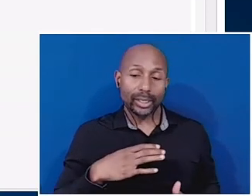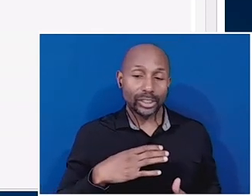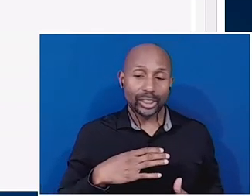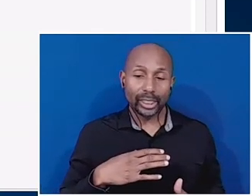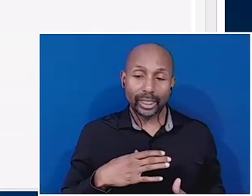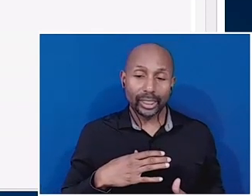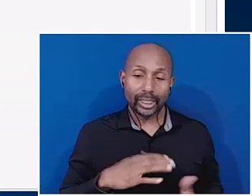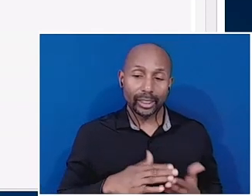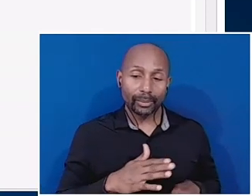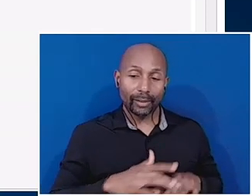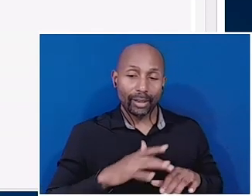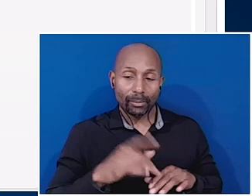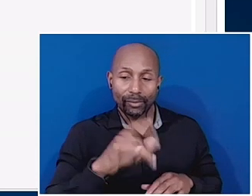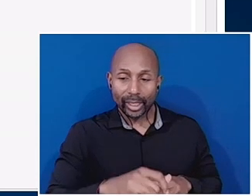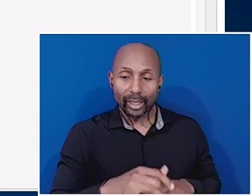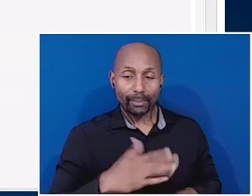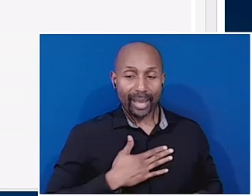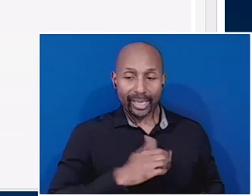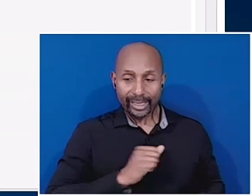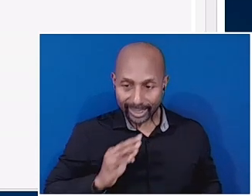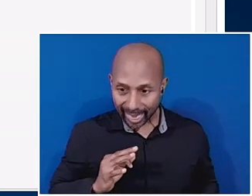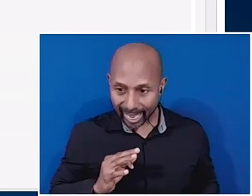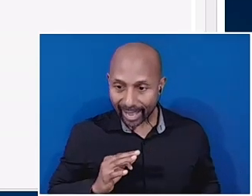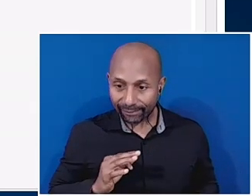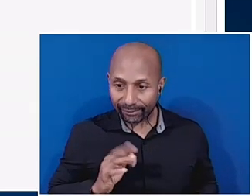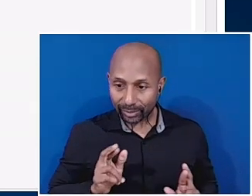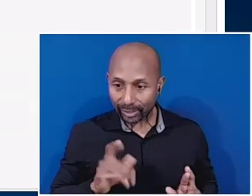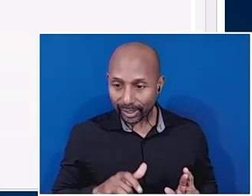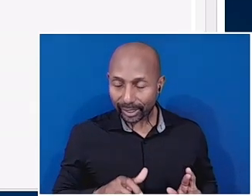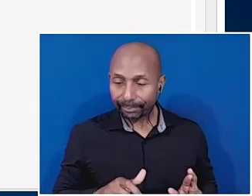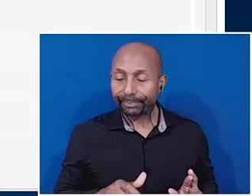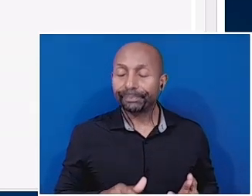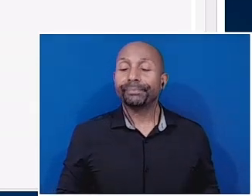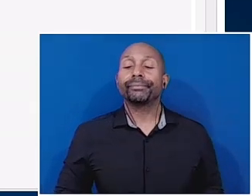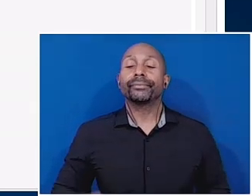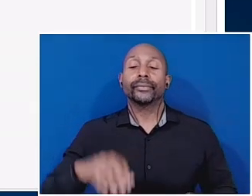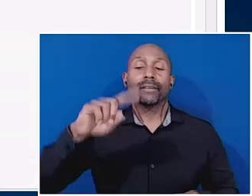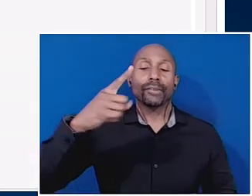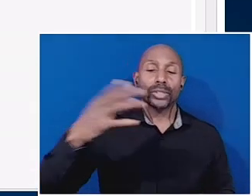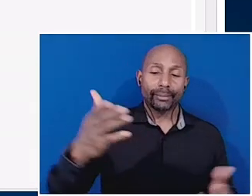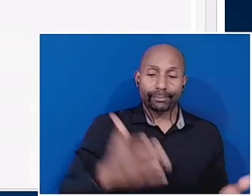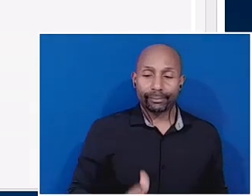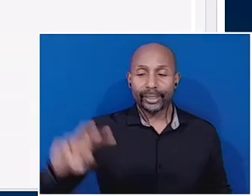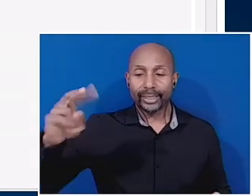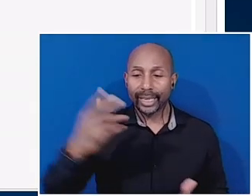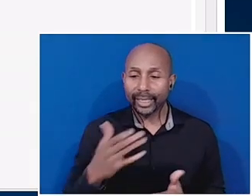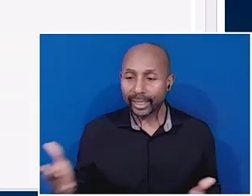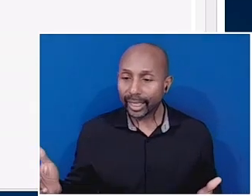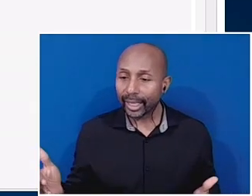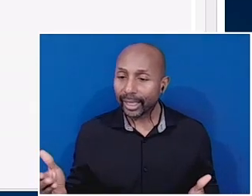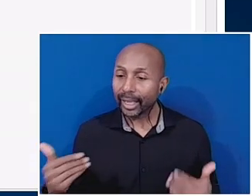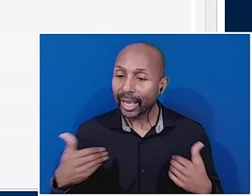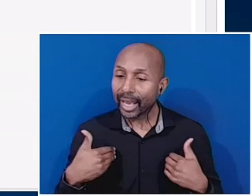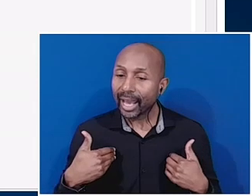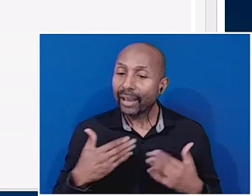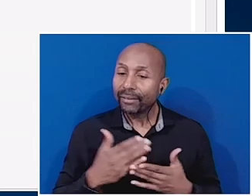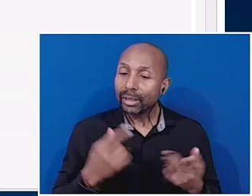Two, there are successful teach outs. I'm going to take a chance and say that there are schools and there's at least one